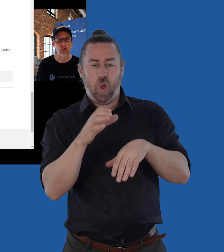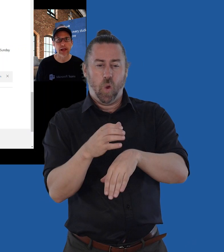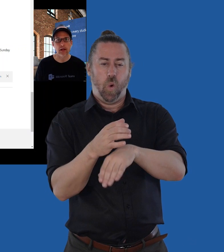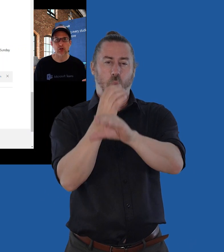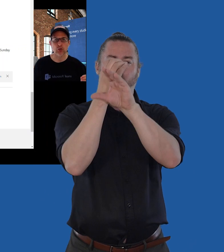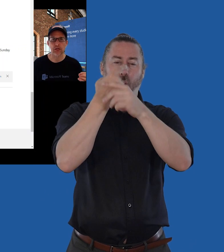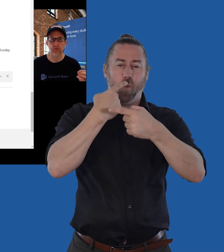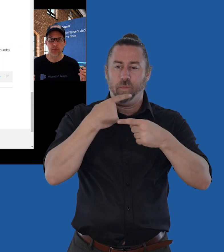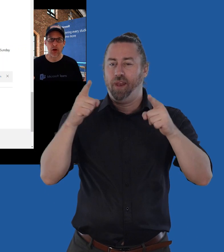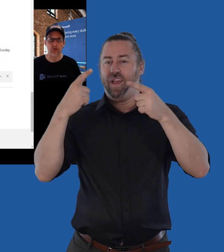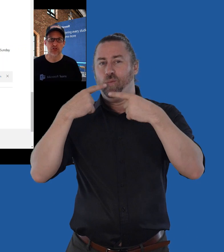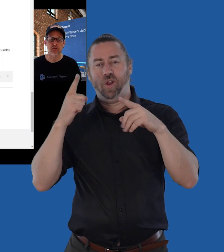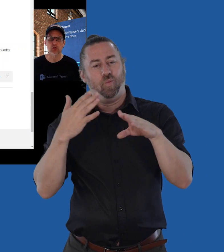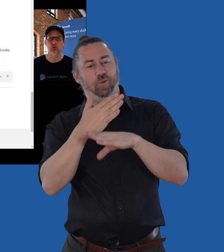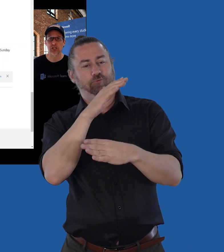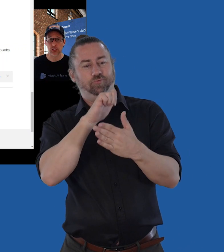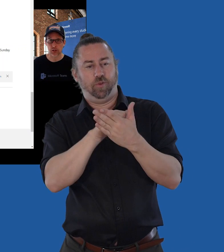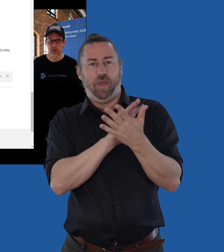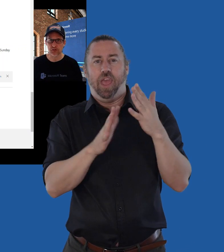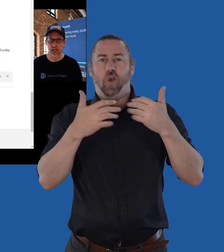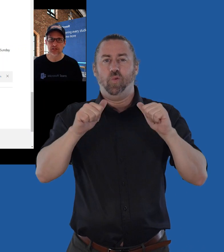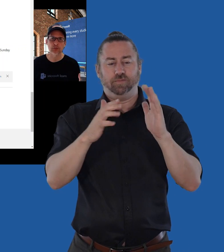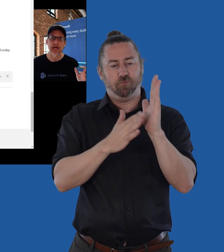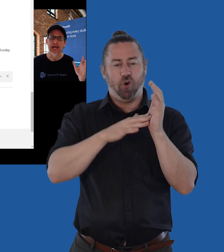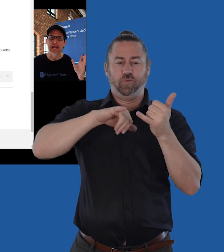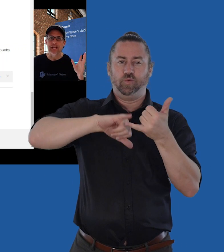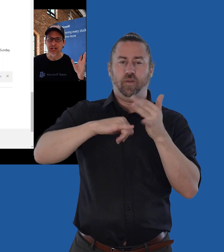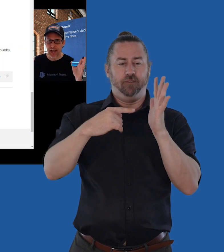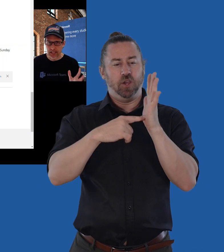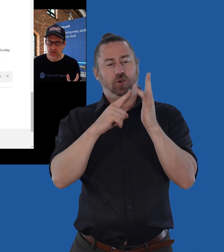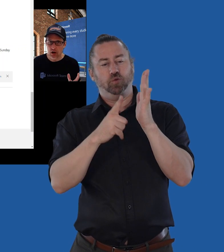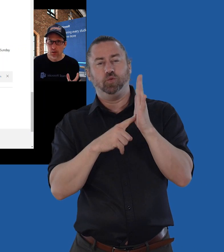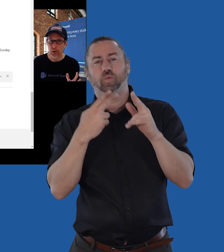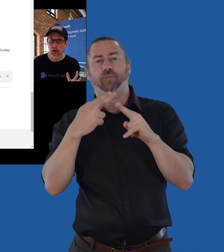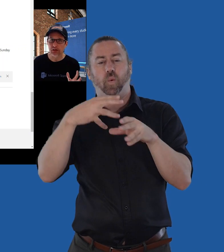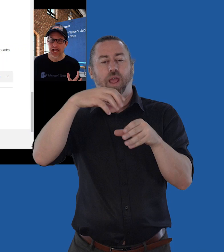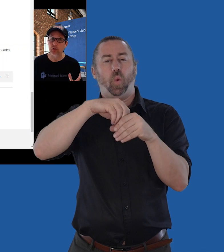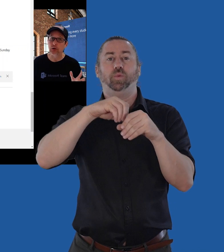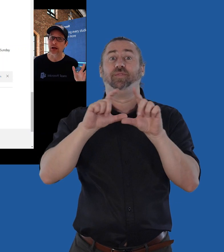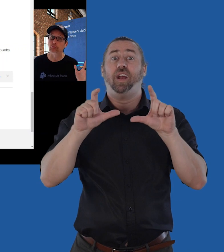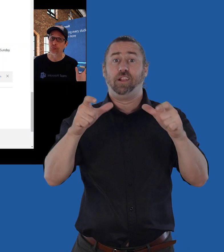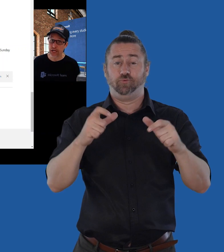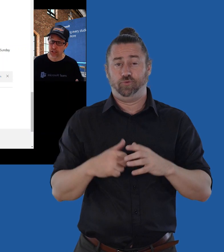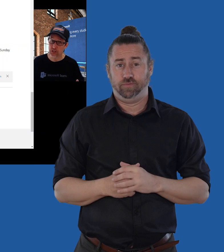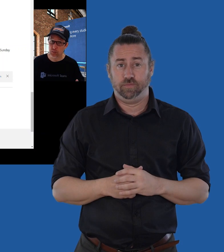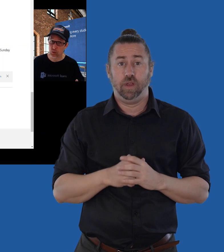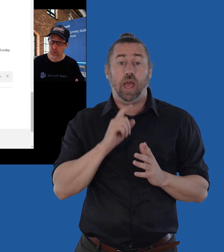around using the Microsoft tools in the inclusive classroom. Next time, we're going to have a look at reading support.